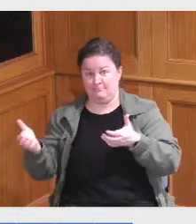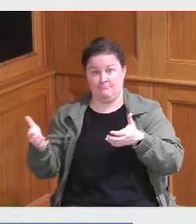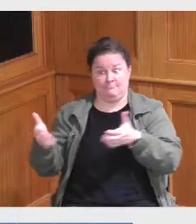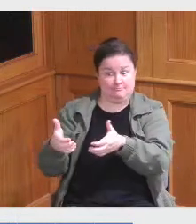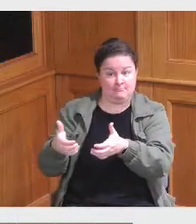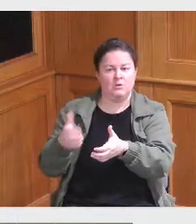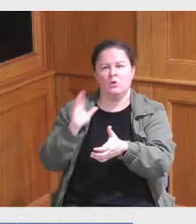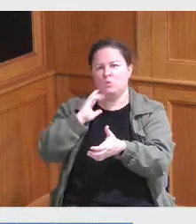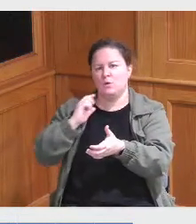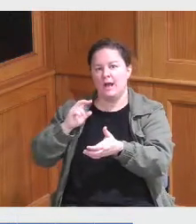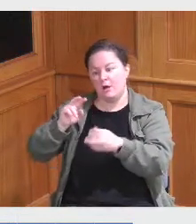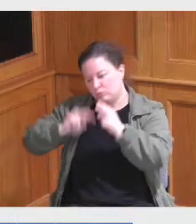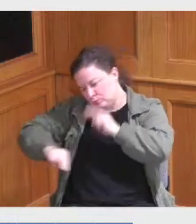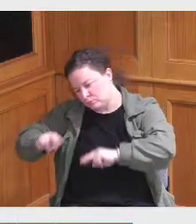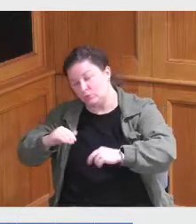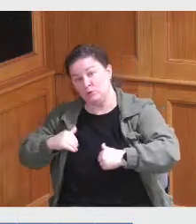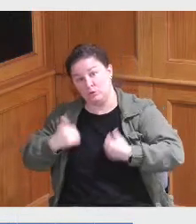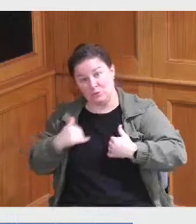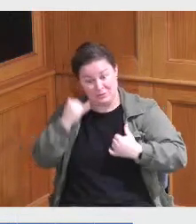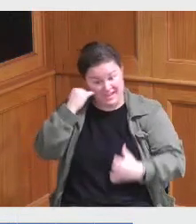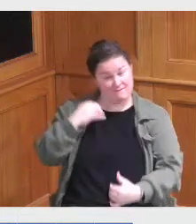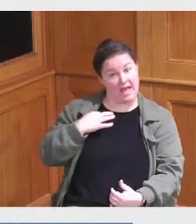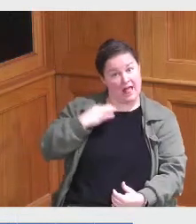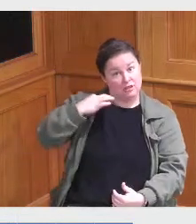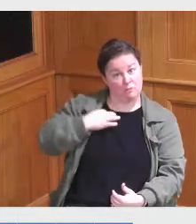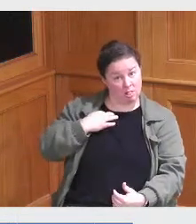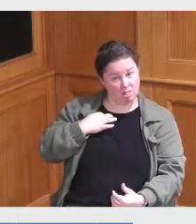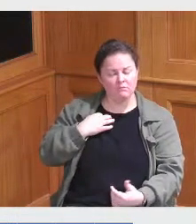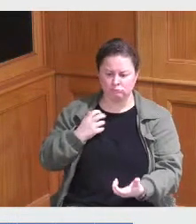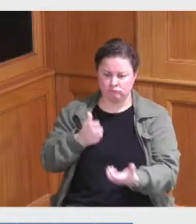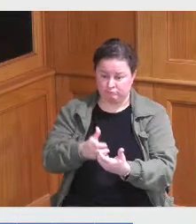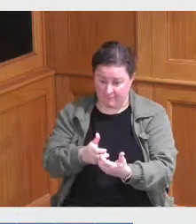use eligibility and make sure there's a good fit for the child and then we'll communicate with the